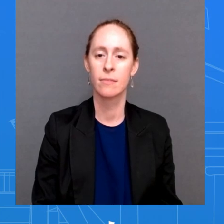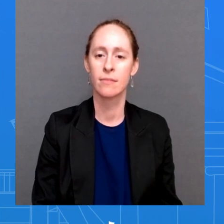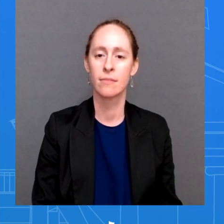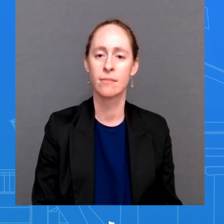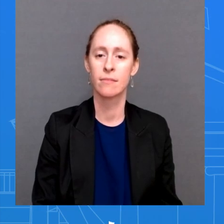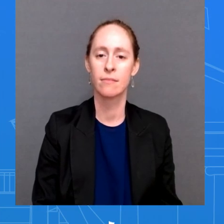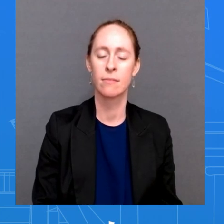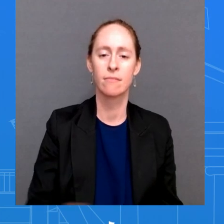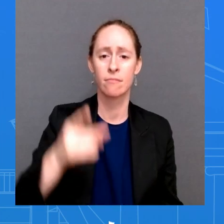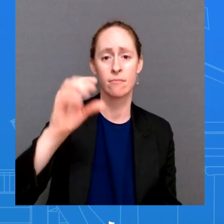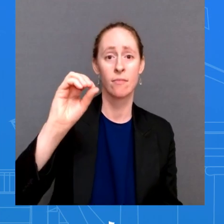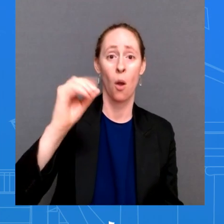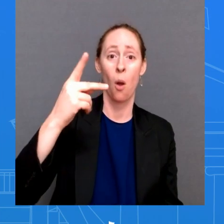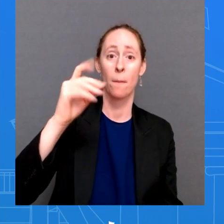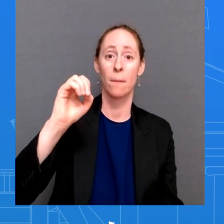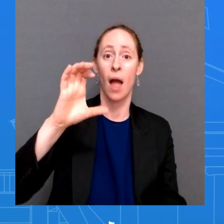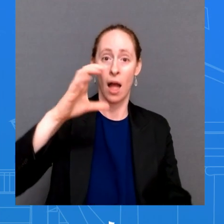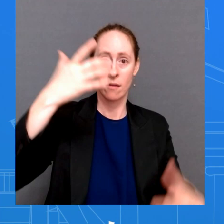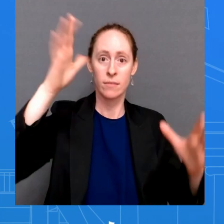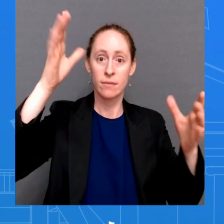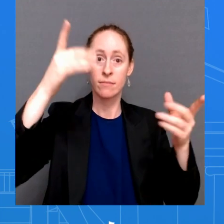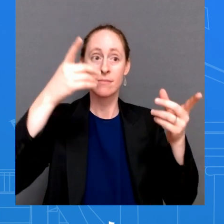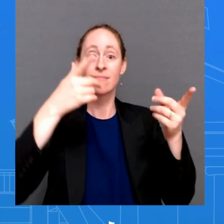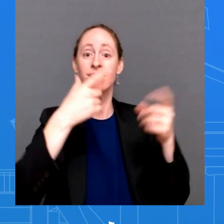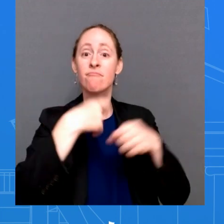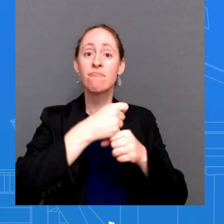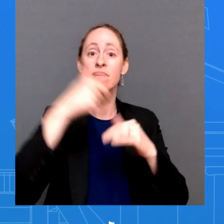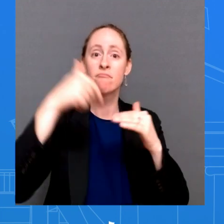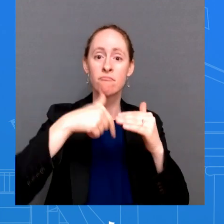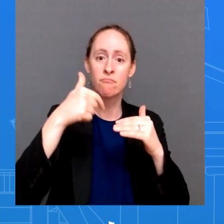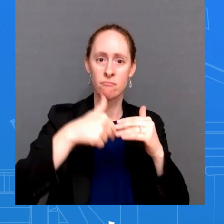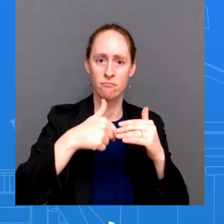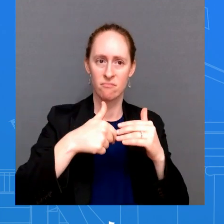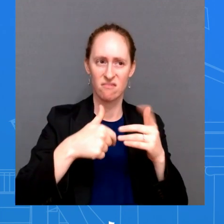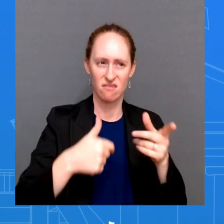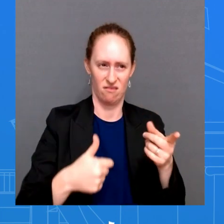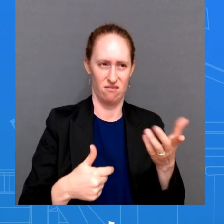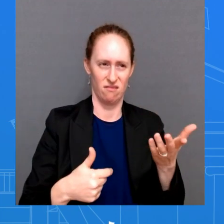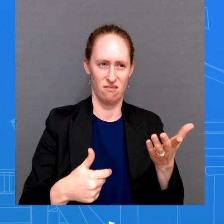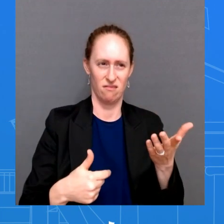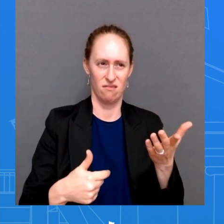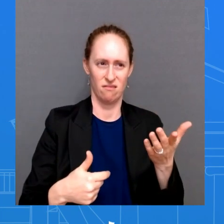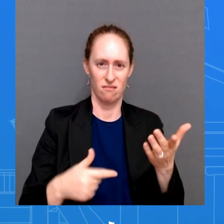Ms. Jean-Pierre: Look -- and I said this earlier, and I'll say this again: